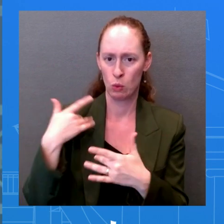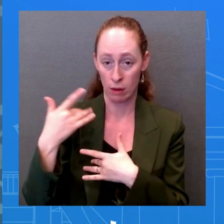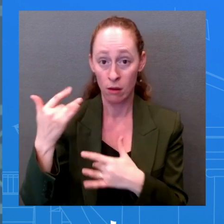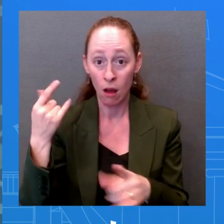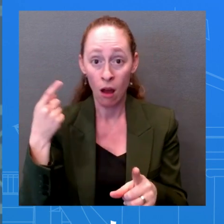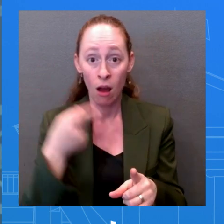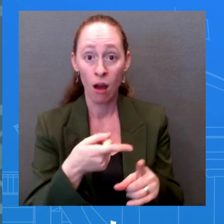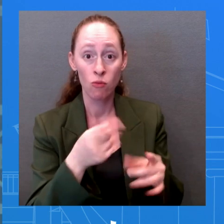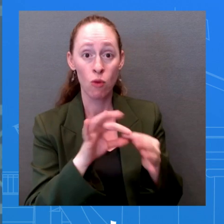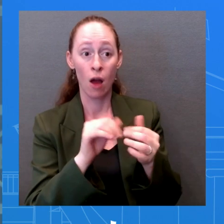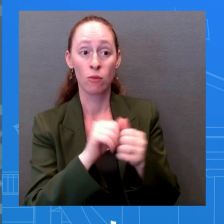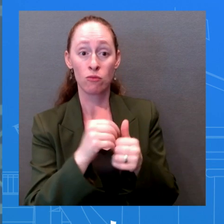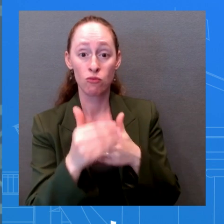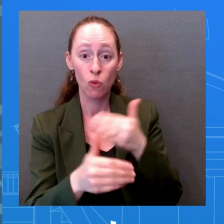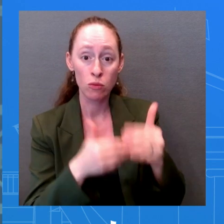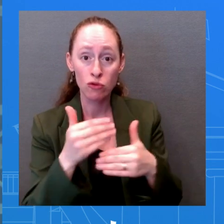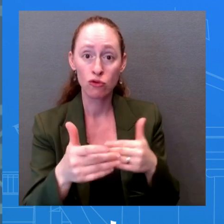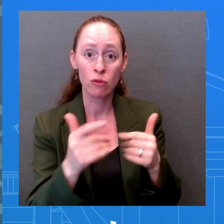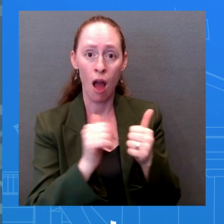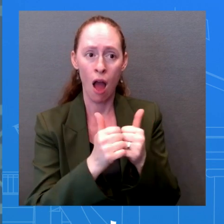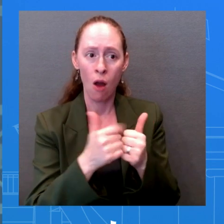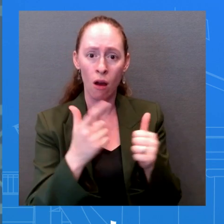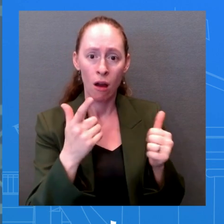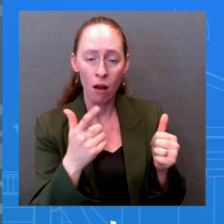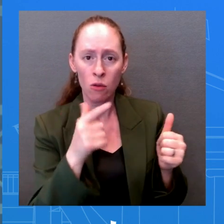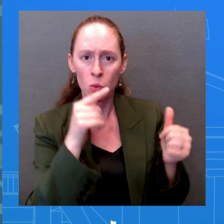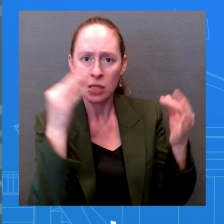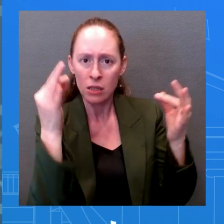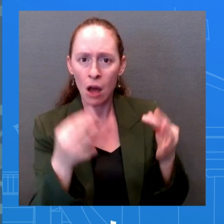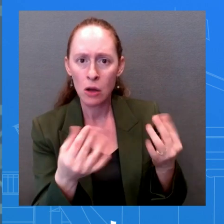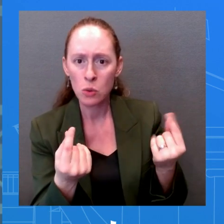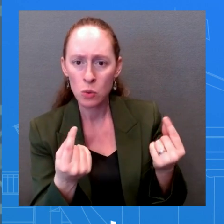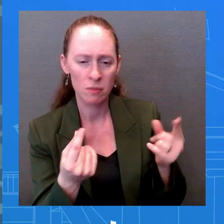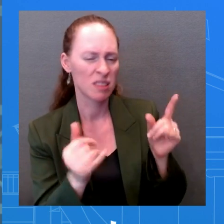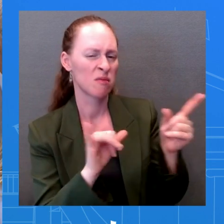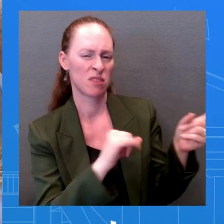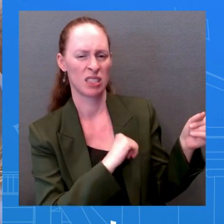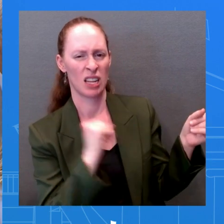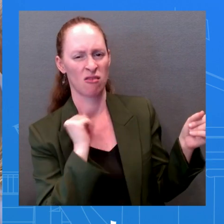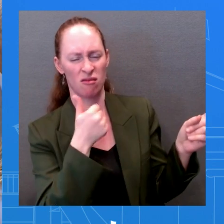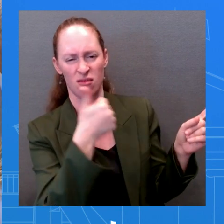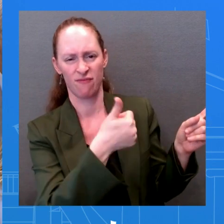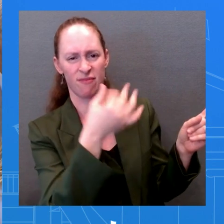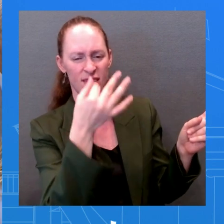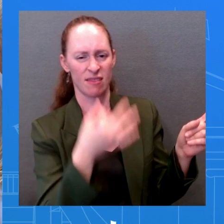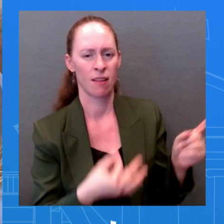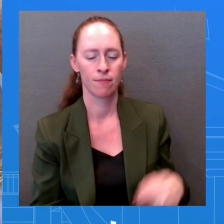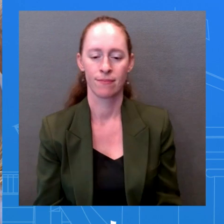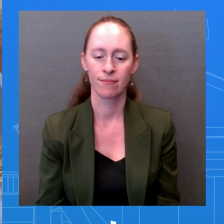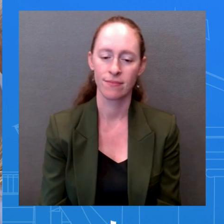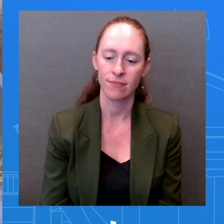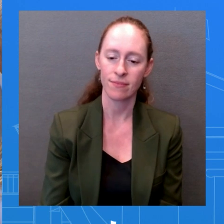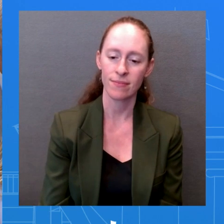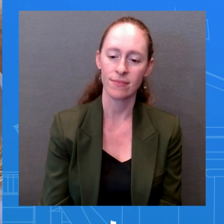we leave that to Congress. We leave that to the leadership in Congress. The Press: And there's -- on another sort of very different topic: